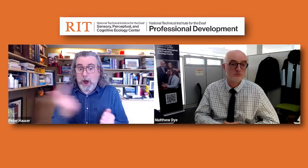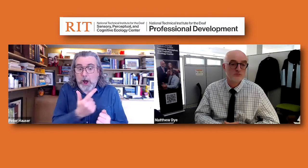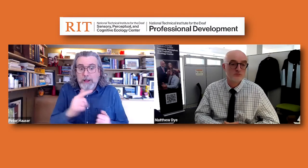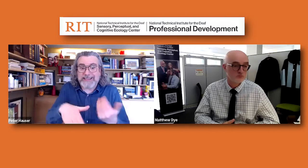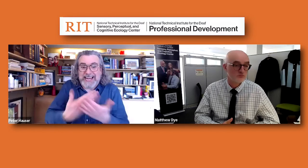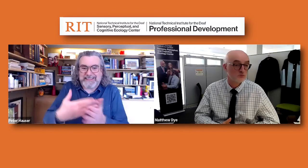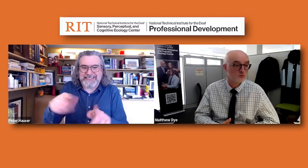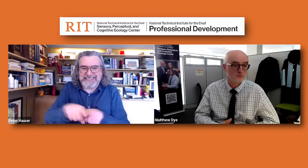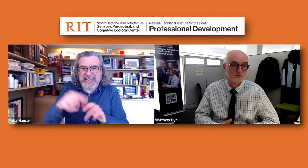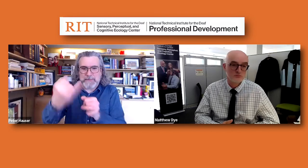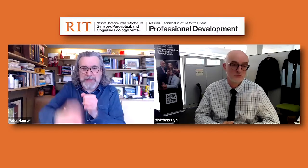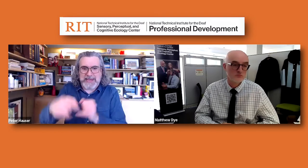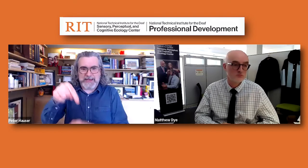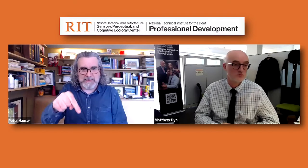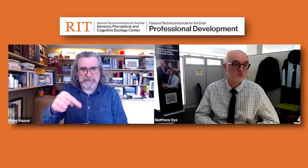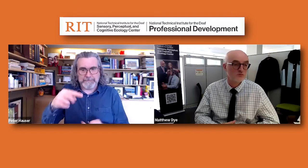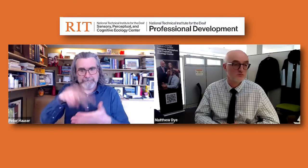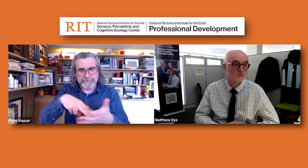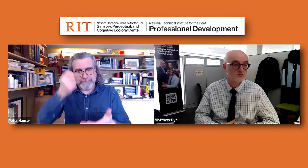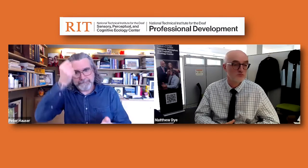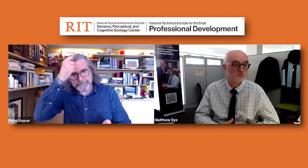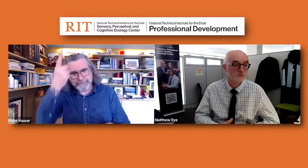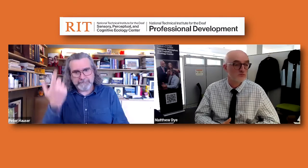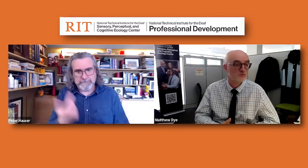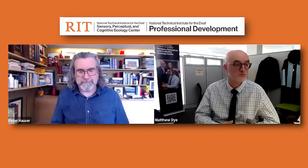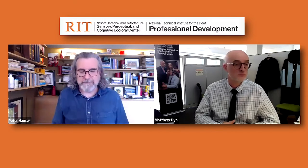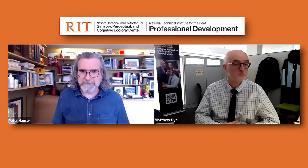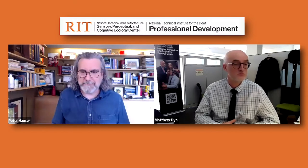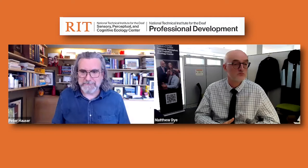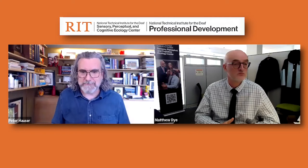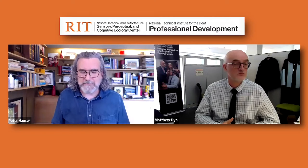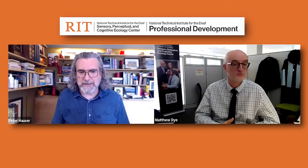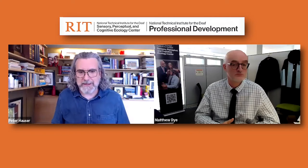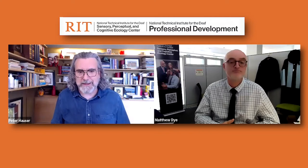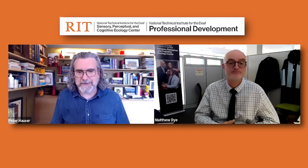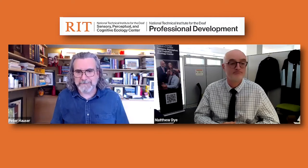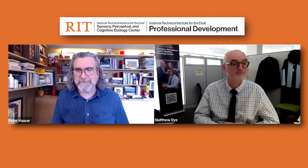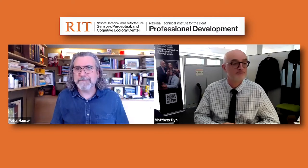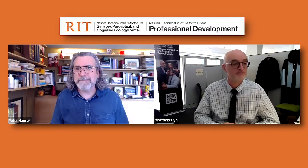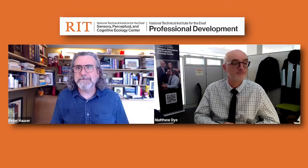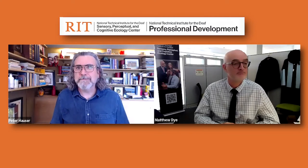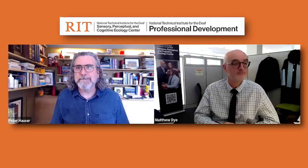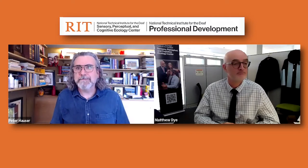on sound-based reading that they--they get frustrated when someone's not able to do that,